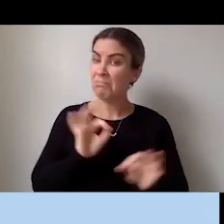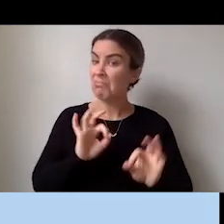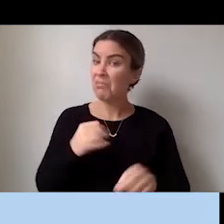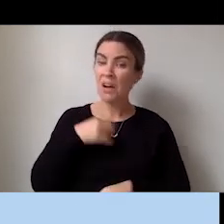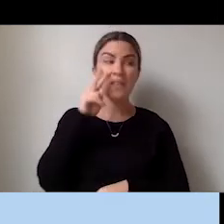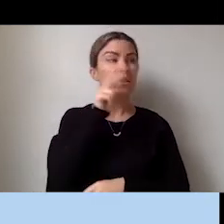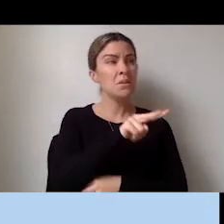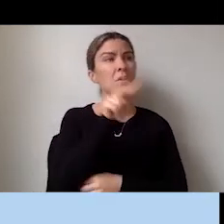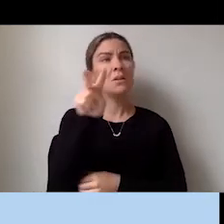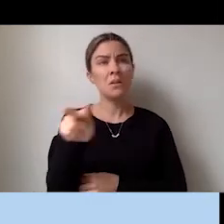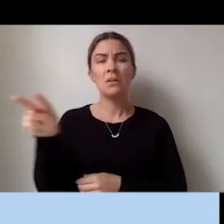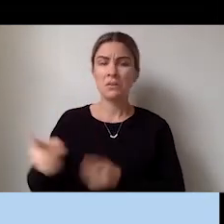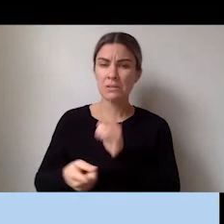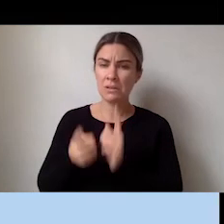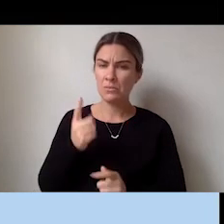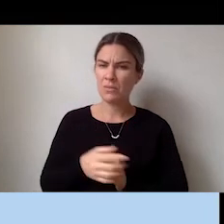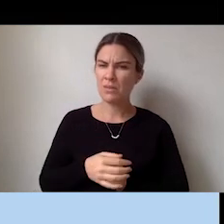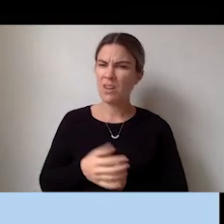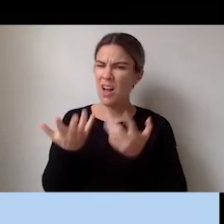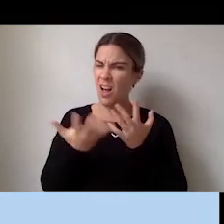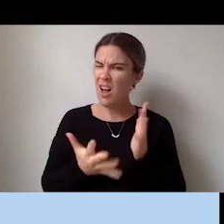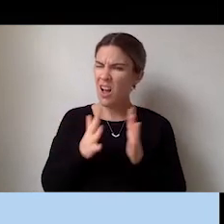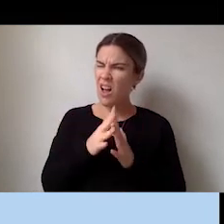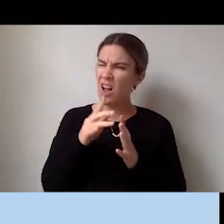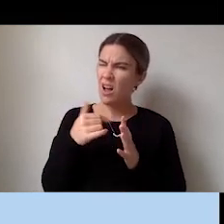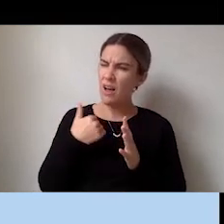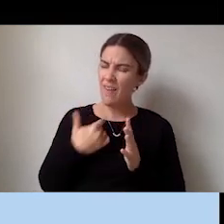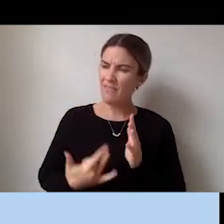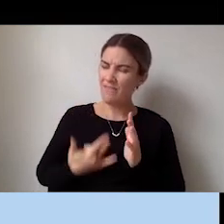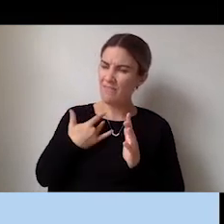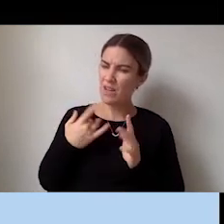about that is to think, well, how did that person make me feel? And